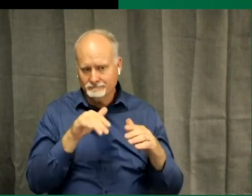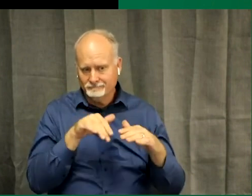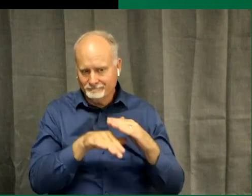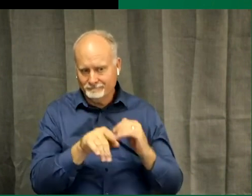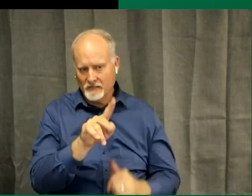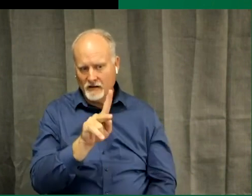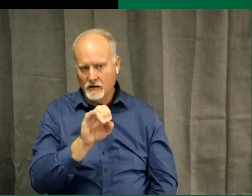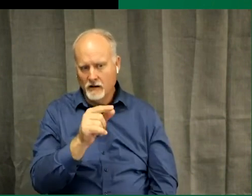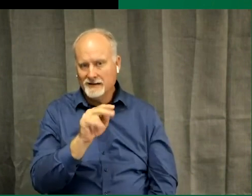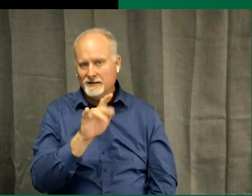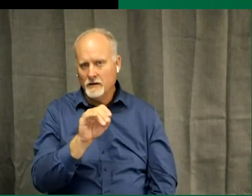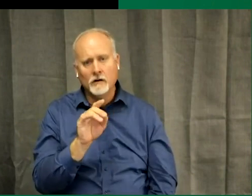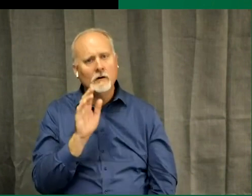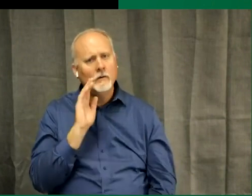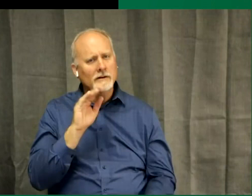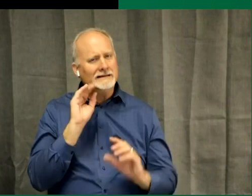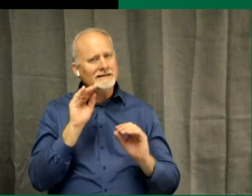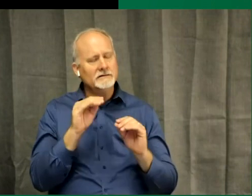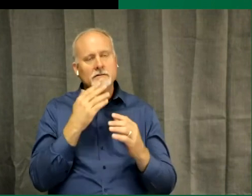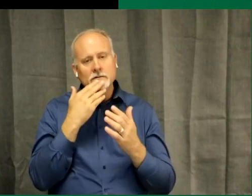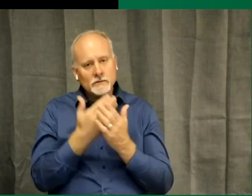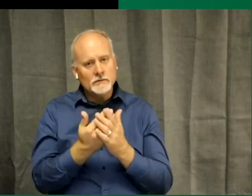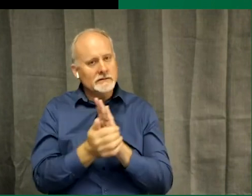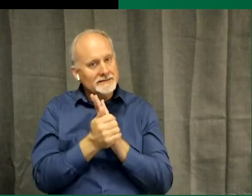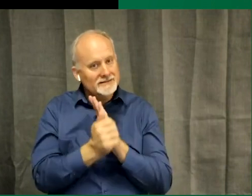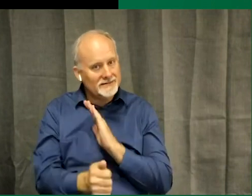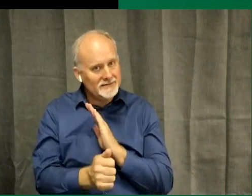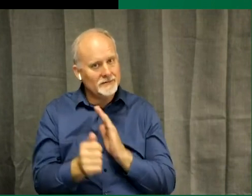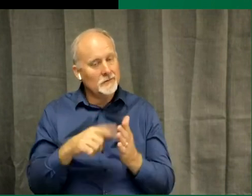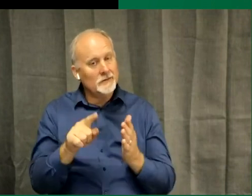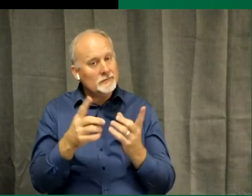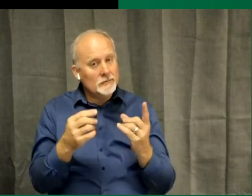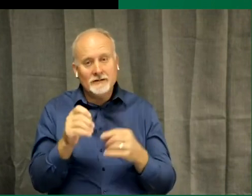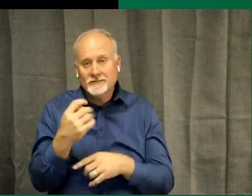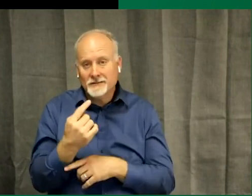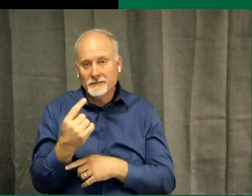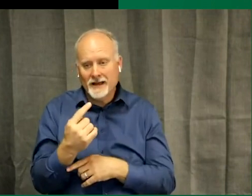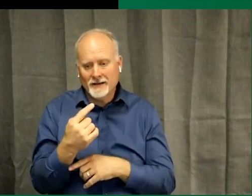you'll learn some really valuable skills about what you can do if somebody is struggling in